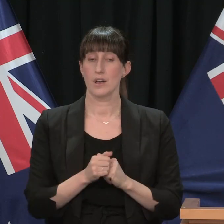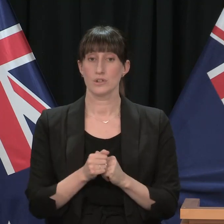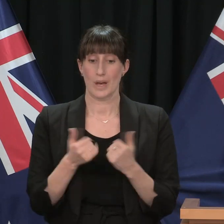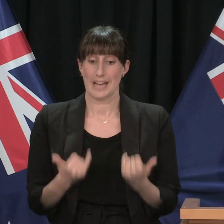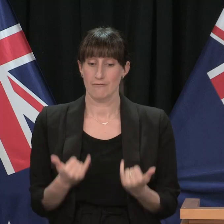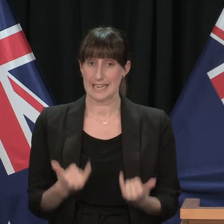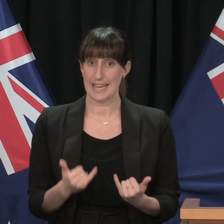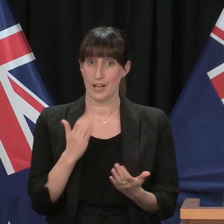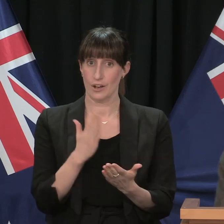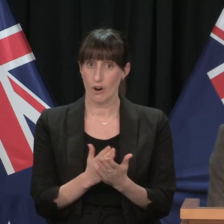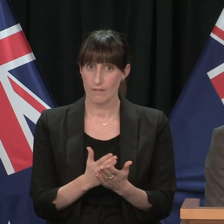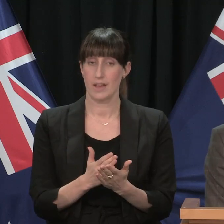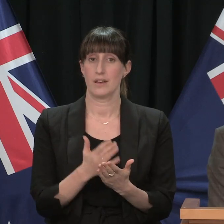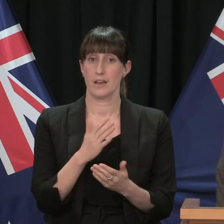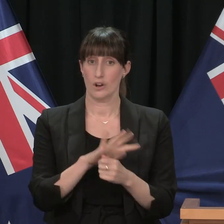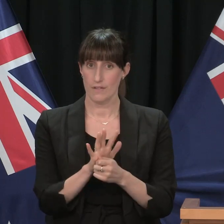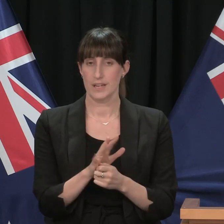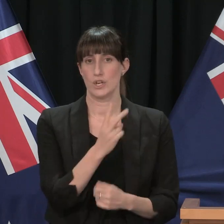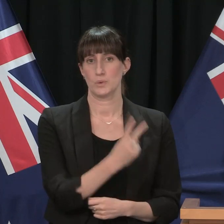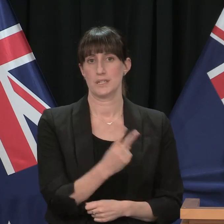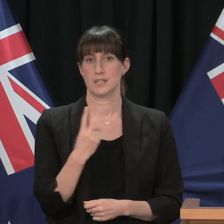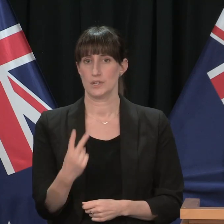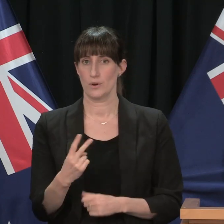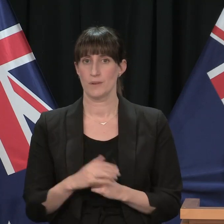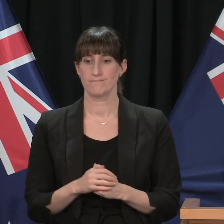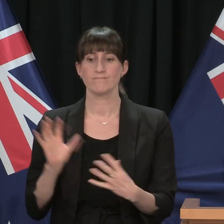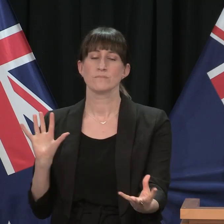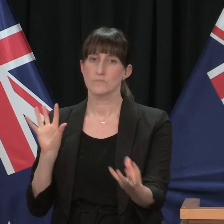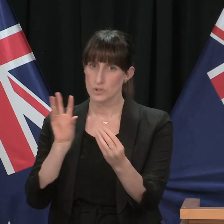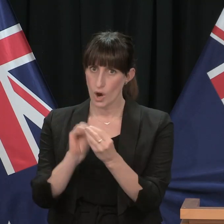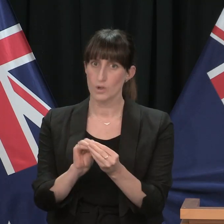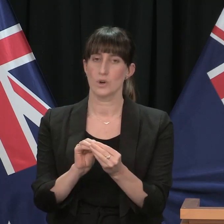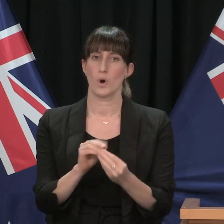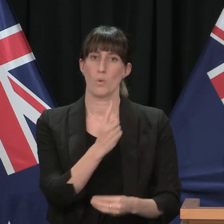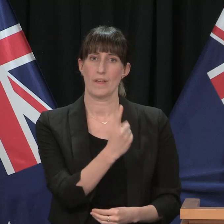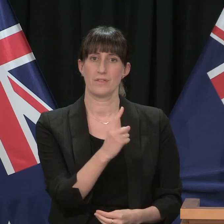total number of active cases